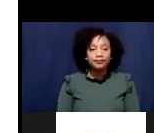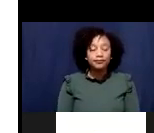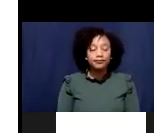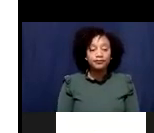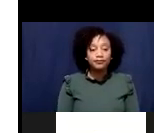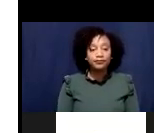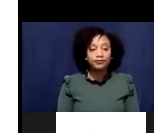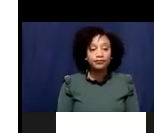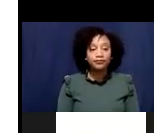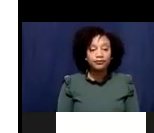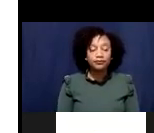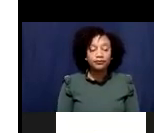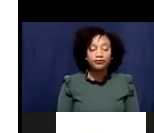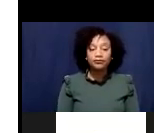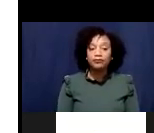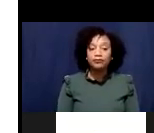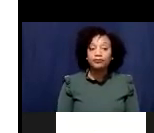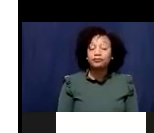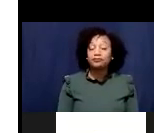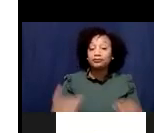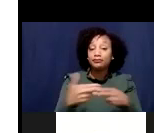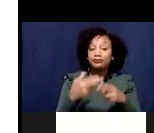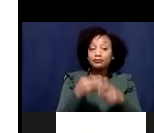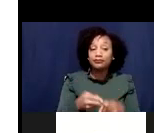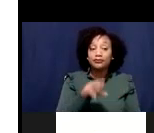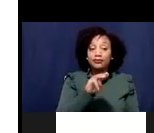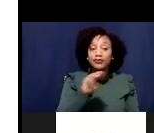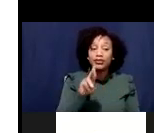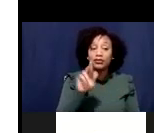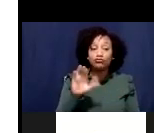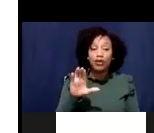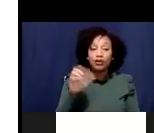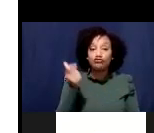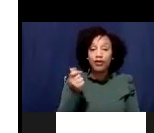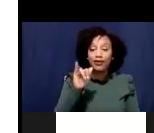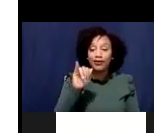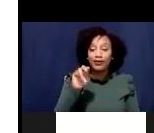This slide is entitled MRAC Grant Interface and on the right is a screenshot